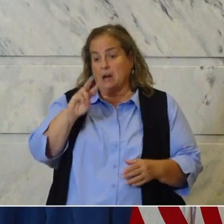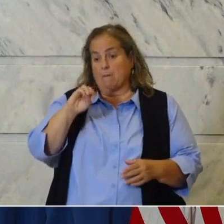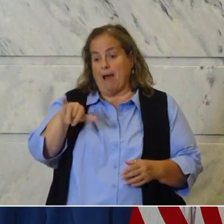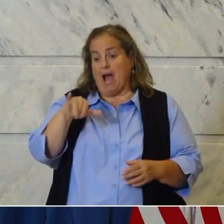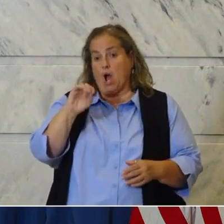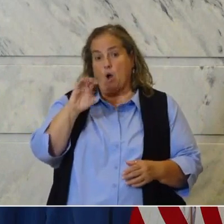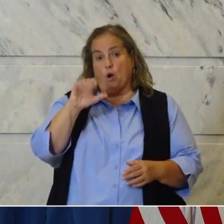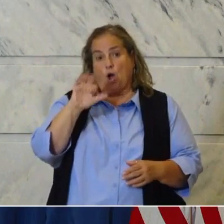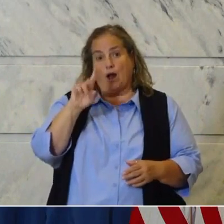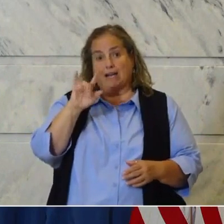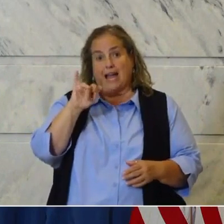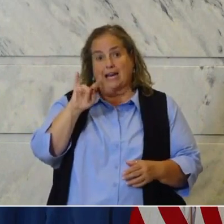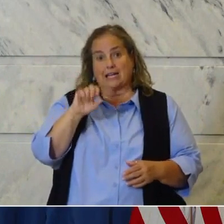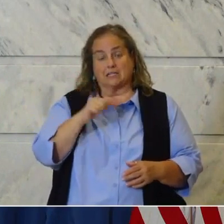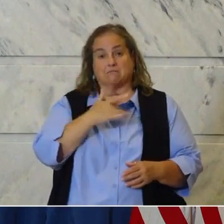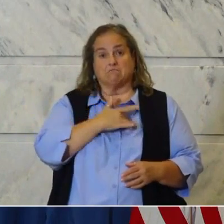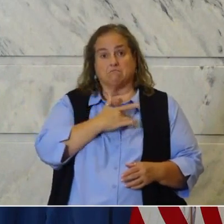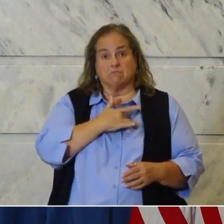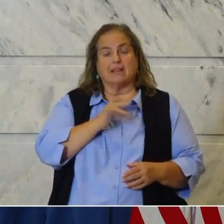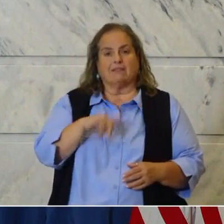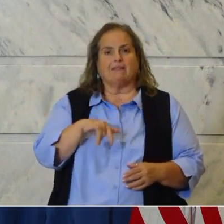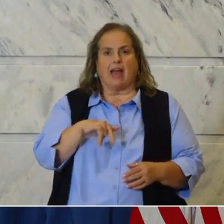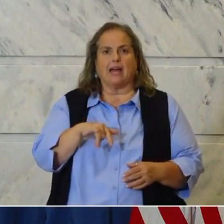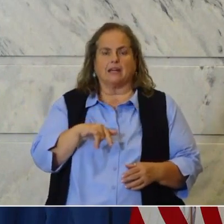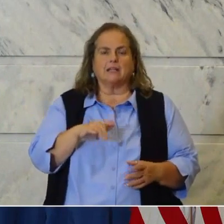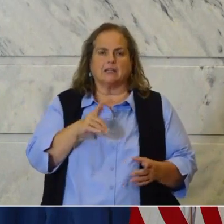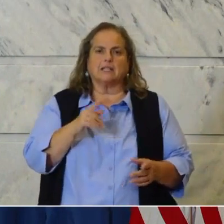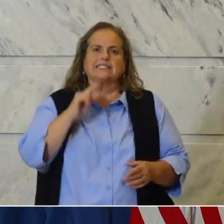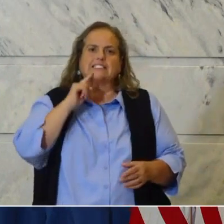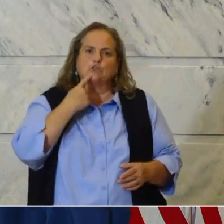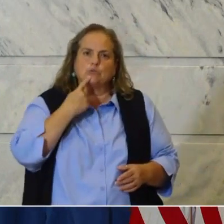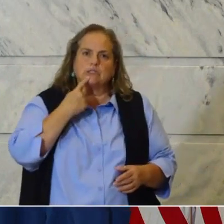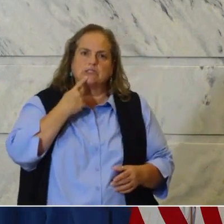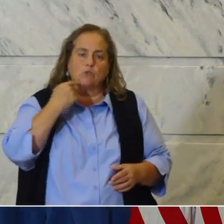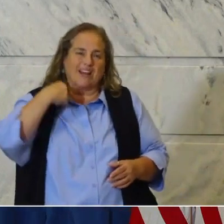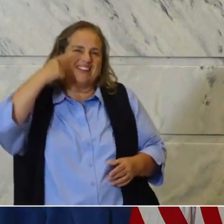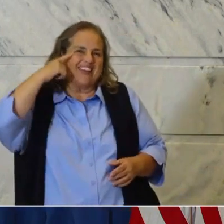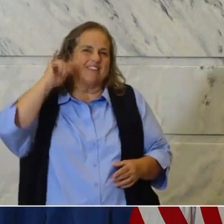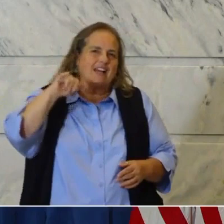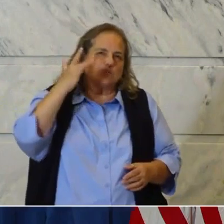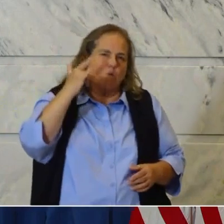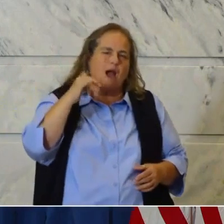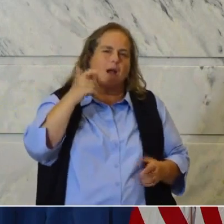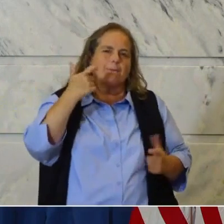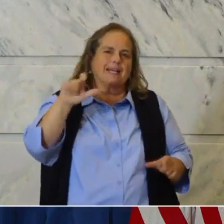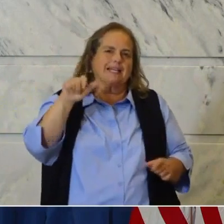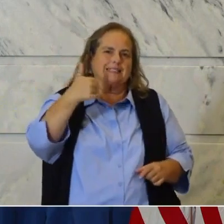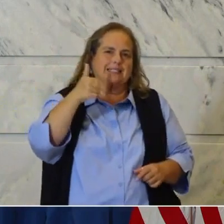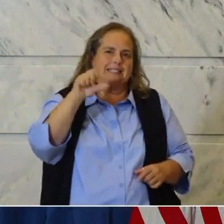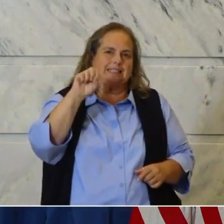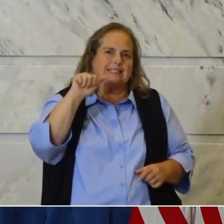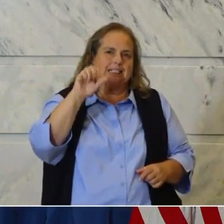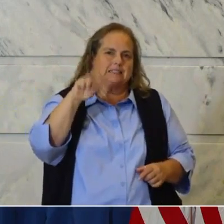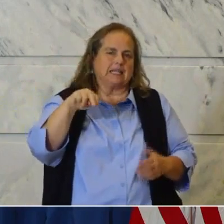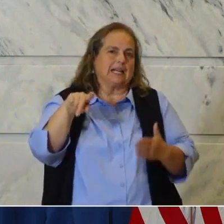think that that was what the Big 10 canceled their season for. I hope every parent takes that into account. If your child has had cove it,